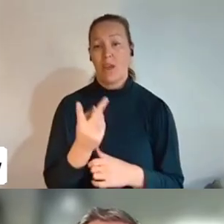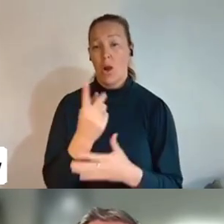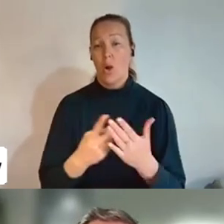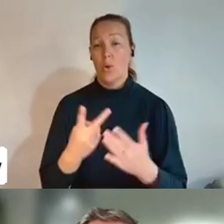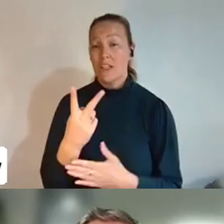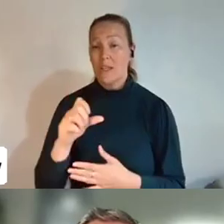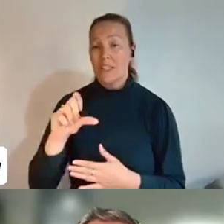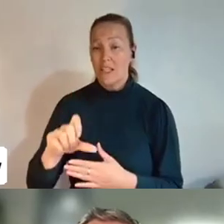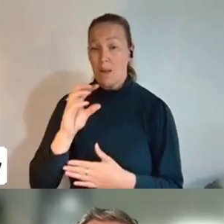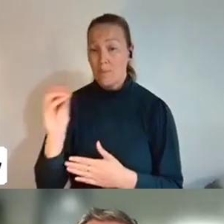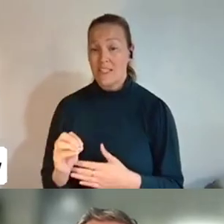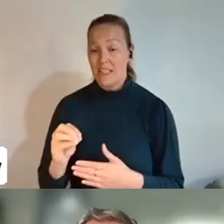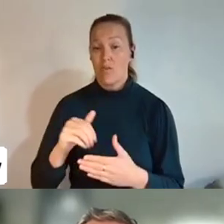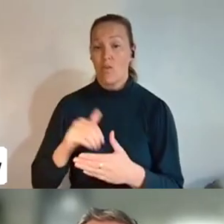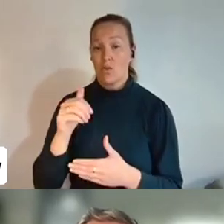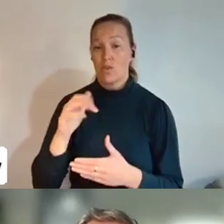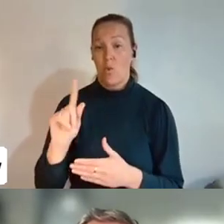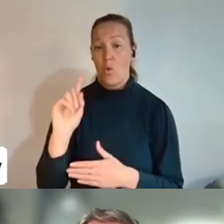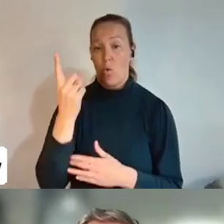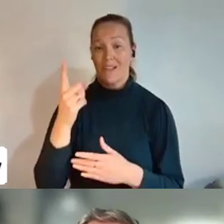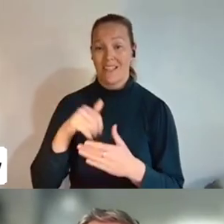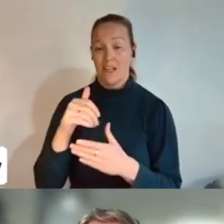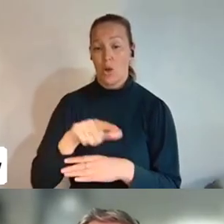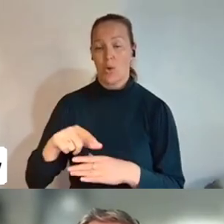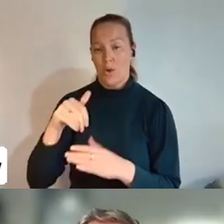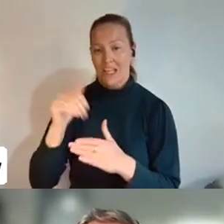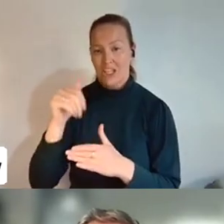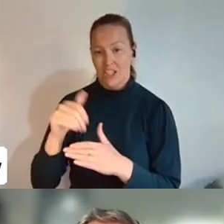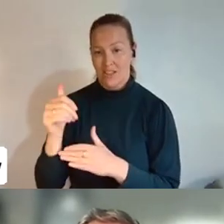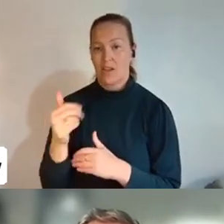cast a ballot in Auckland's elections last year and that was roughly in keeping with the rest of